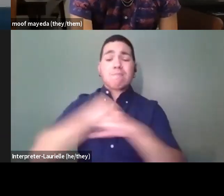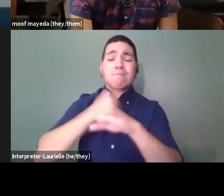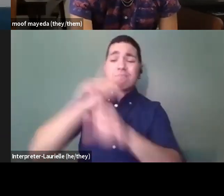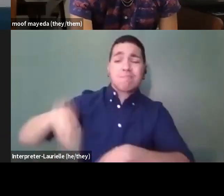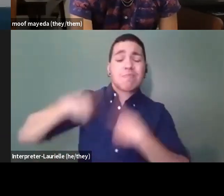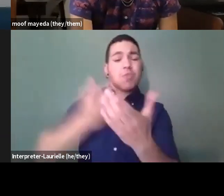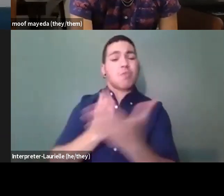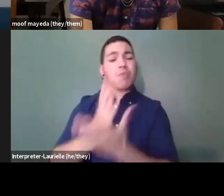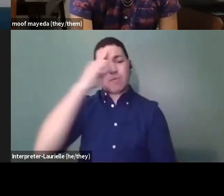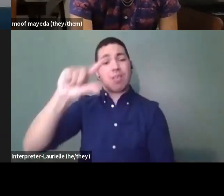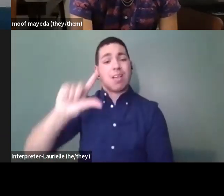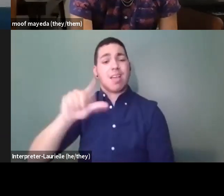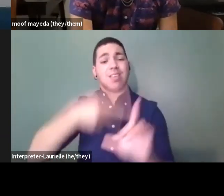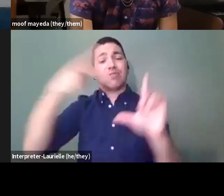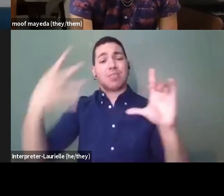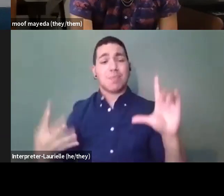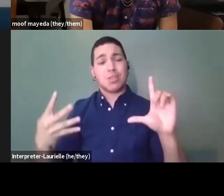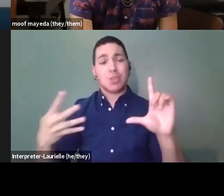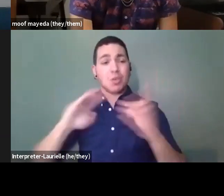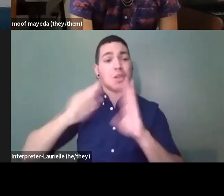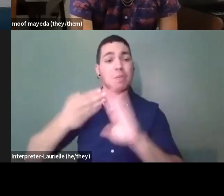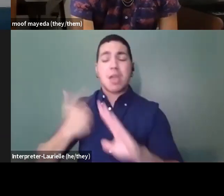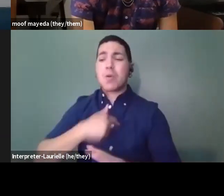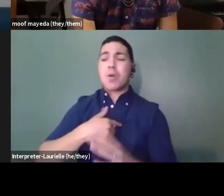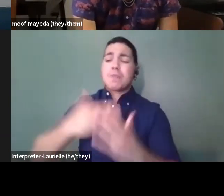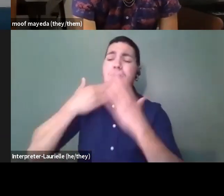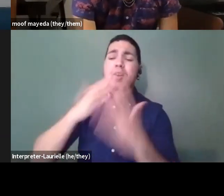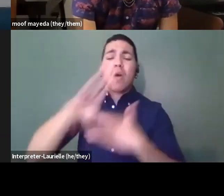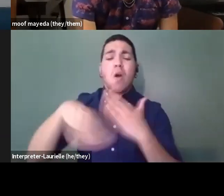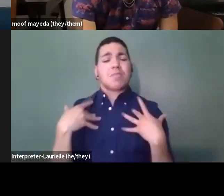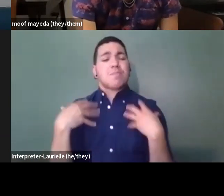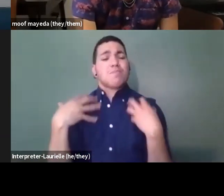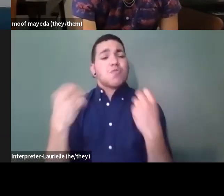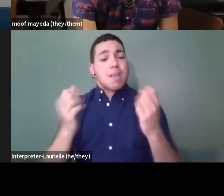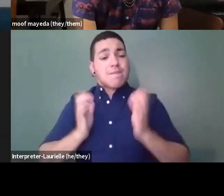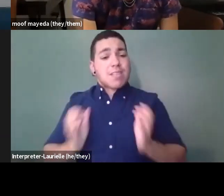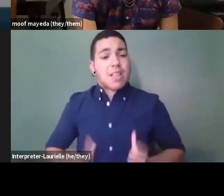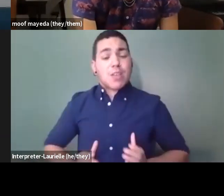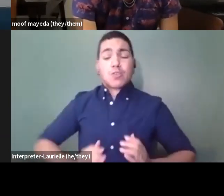ACLU? Giving at least $10 a month, and of course we're always happy to